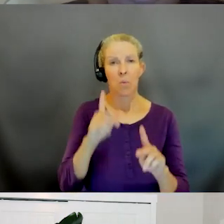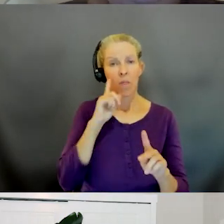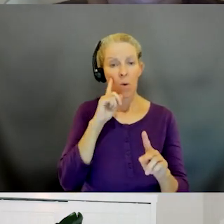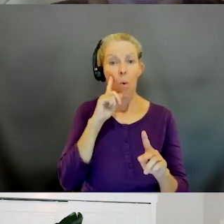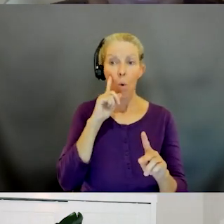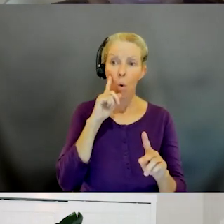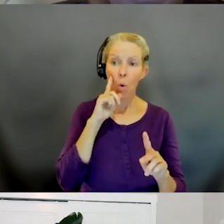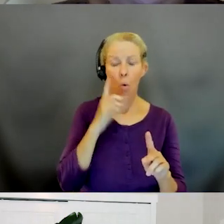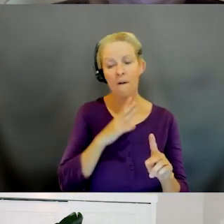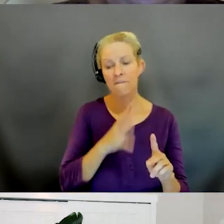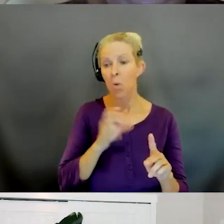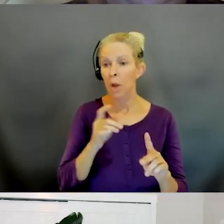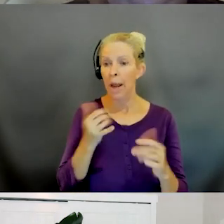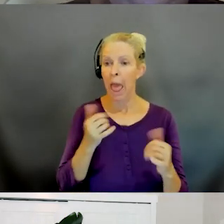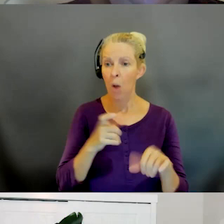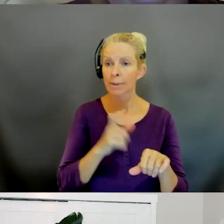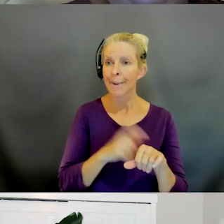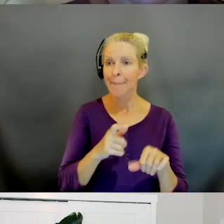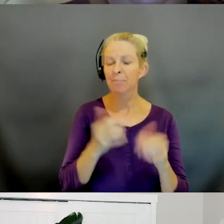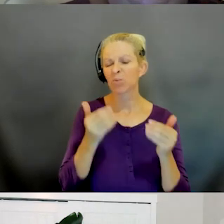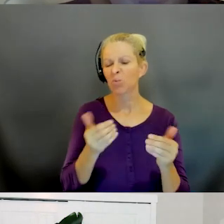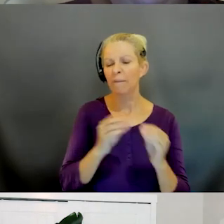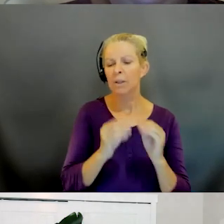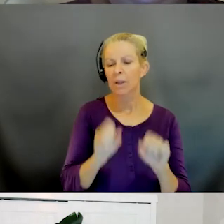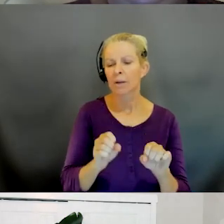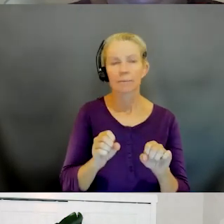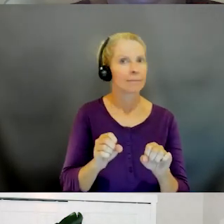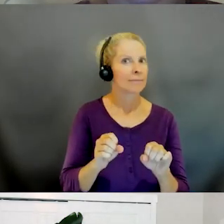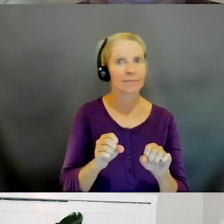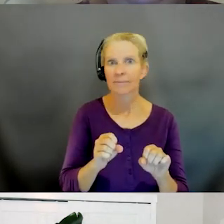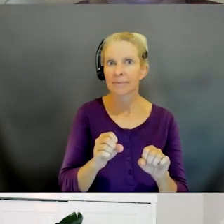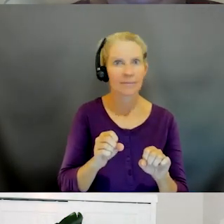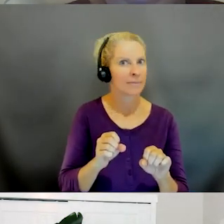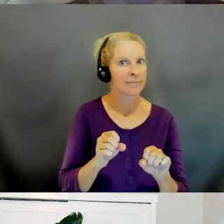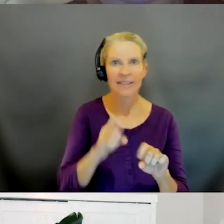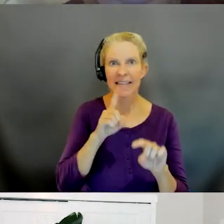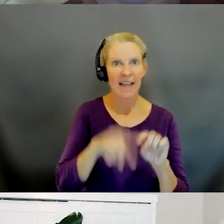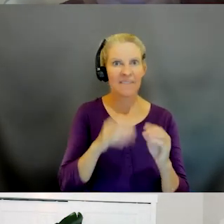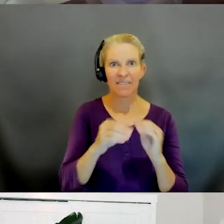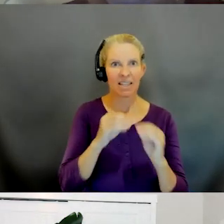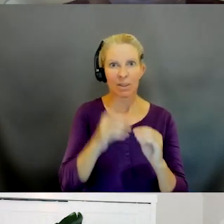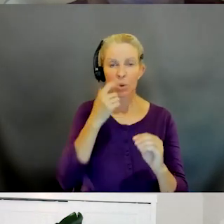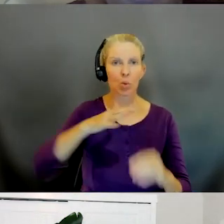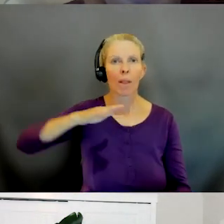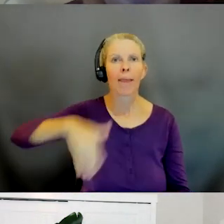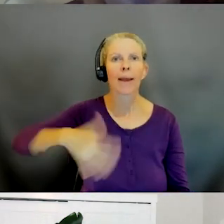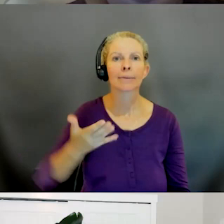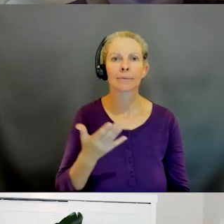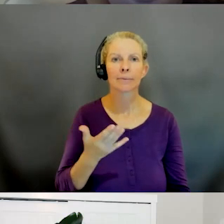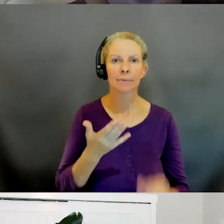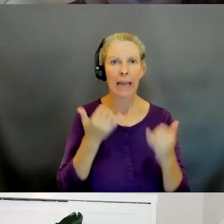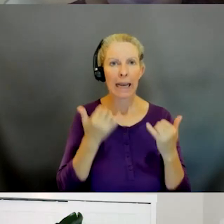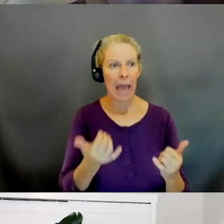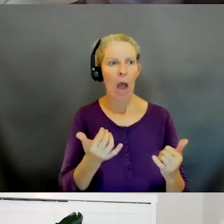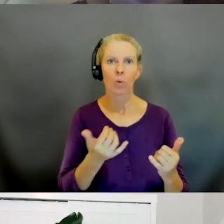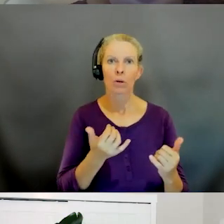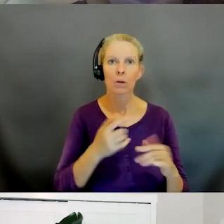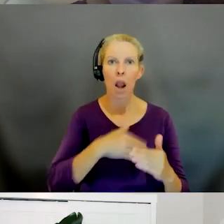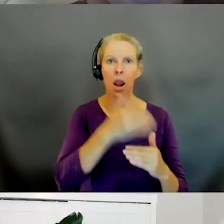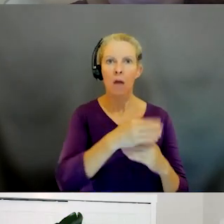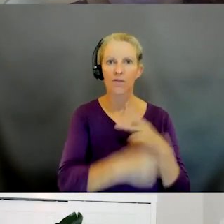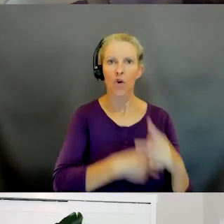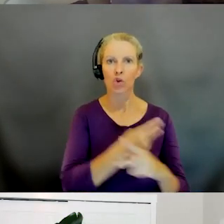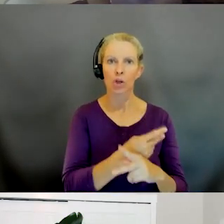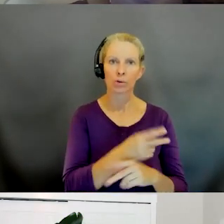they are ready for a redesign, so nothing ever gets done. So, show people where the problems are